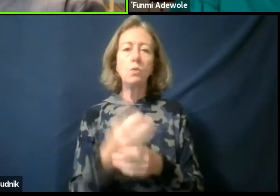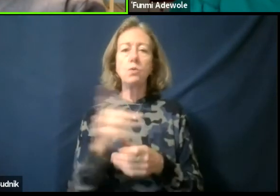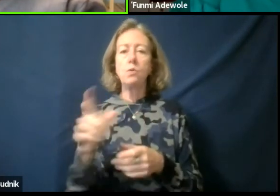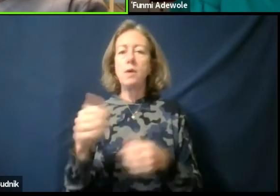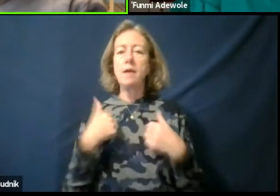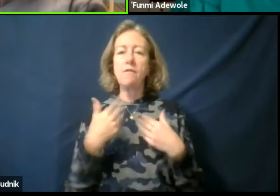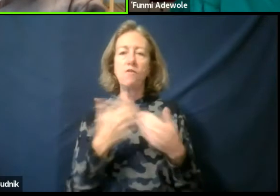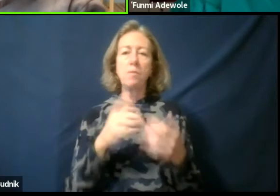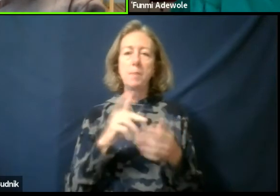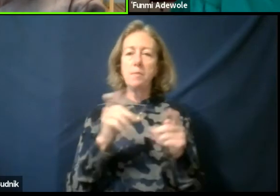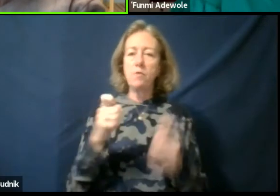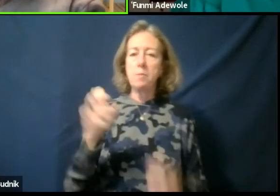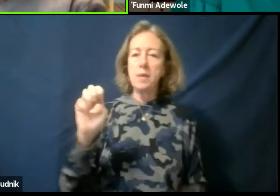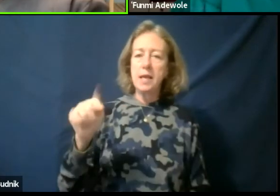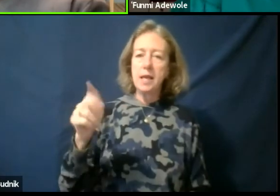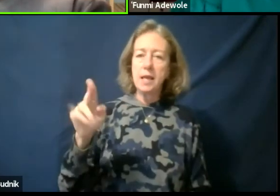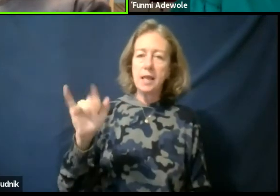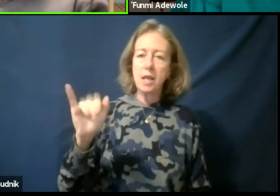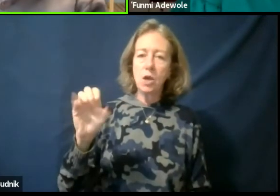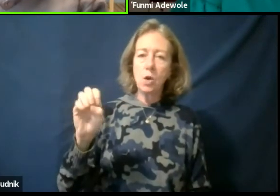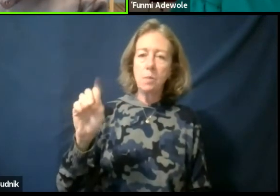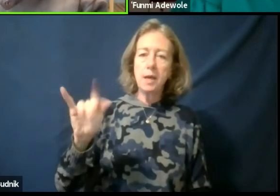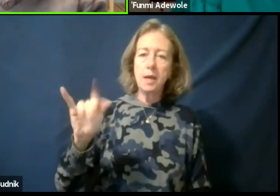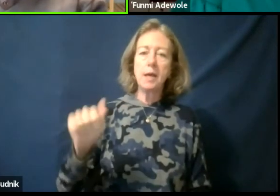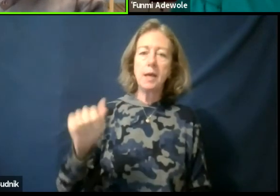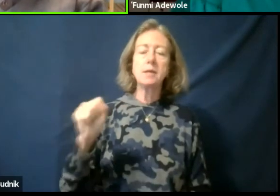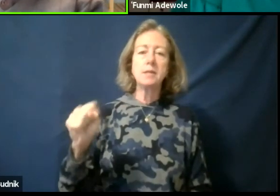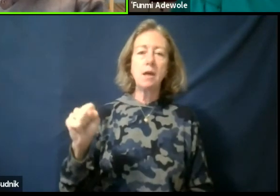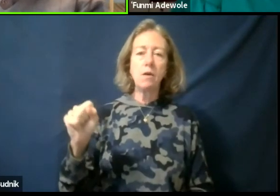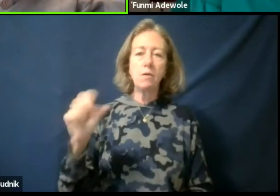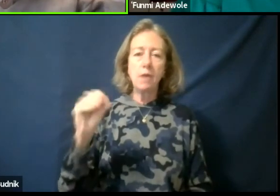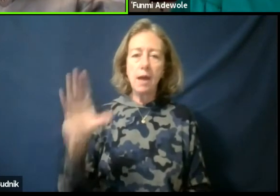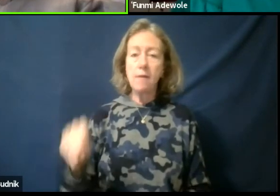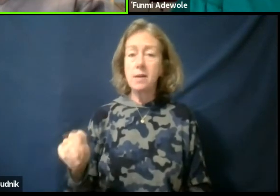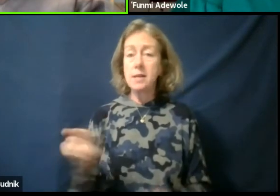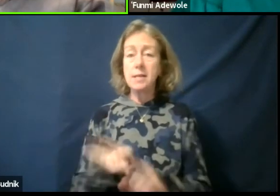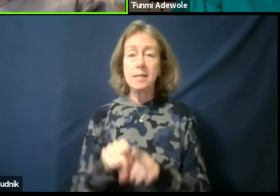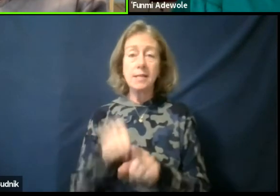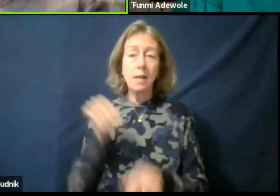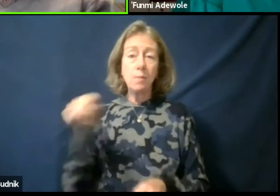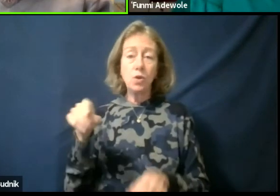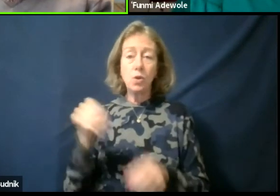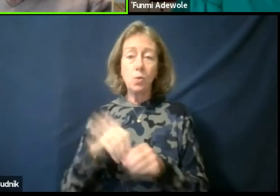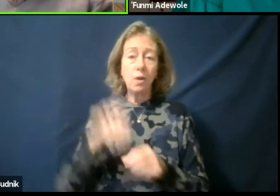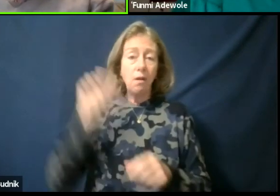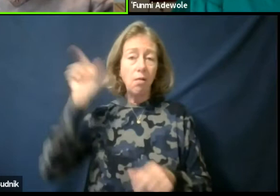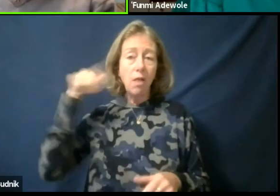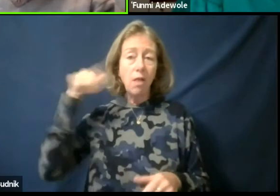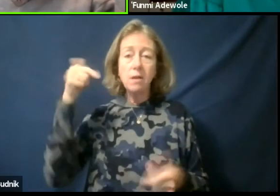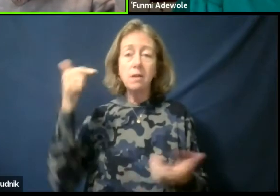you have those that are from South Africa, the same thing for you in London where you are, the same way for other places